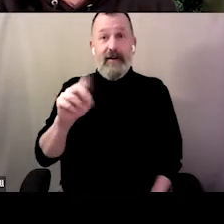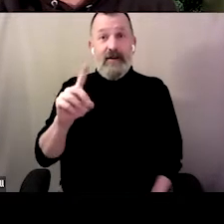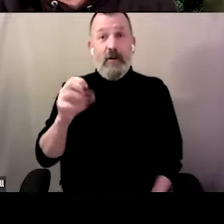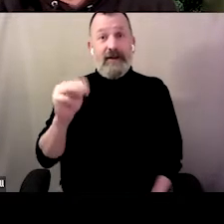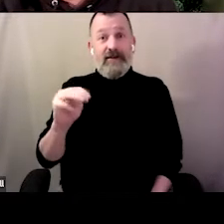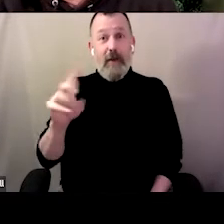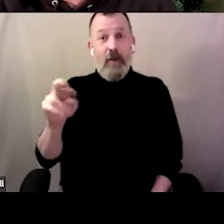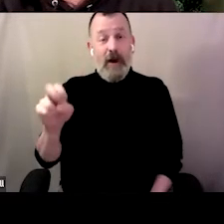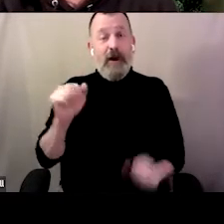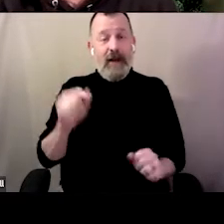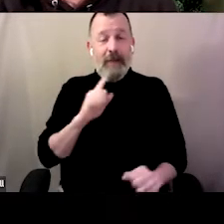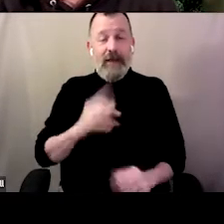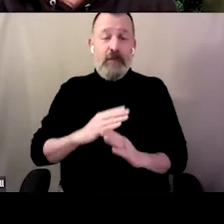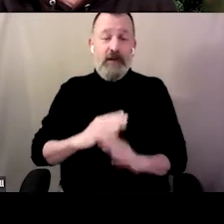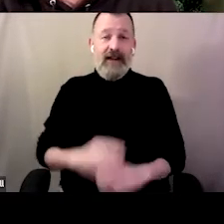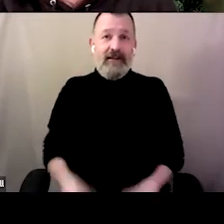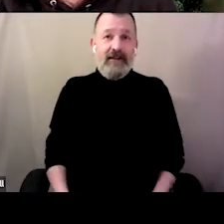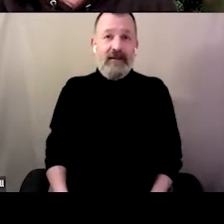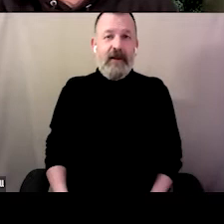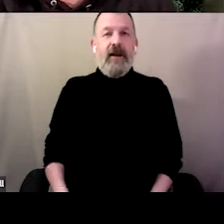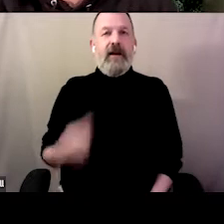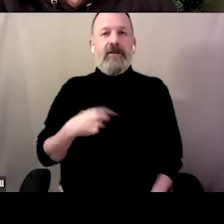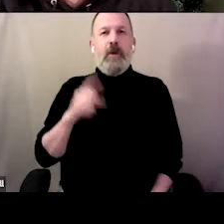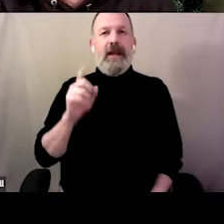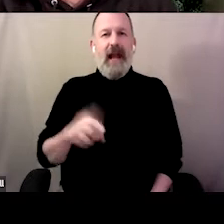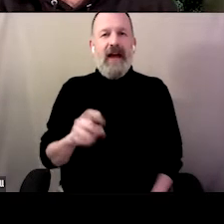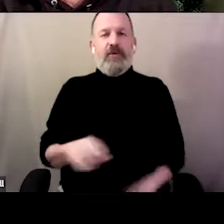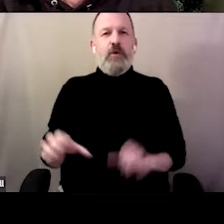CalebBarlow: Um, so we're going to have to get in front of this. But it also means